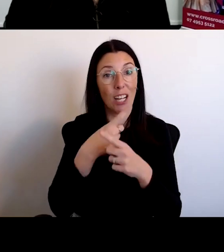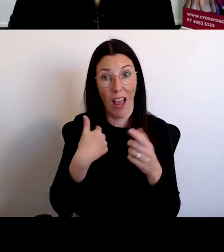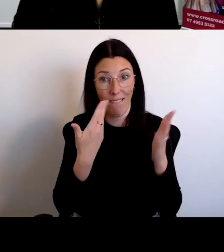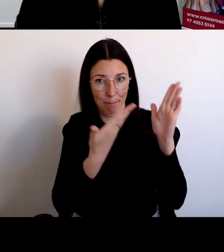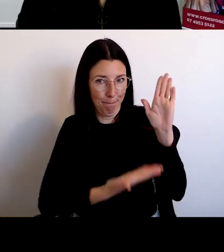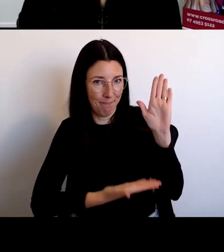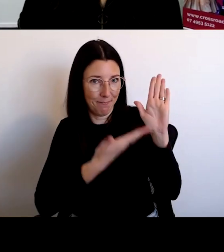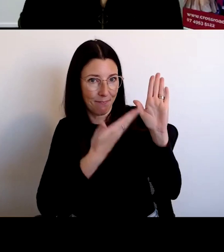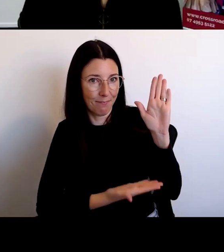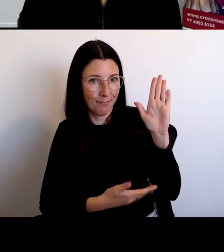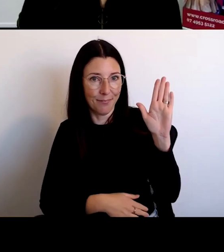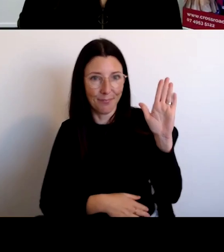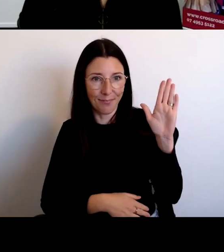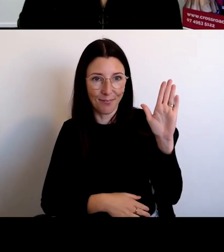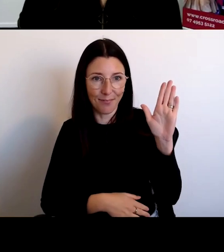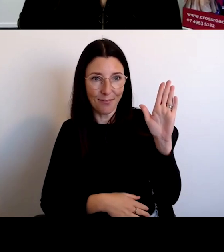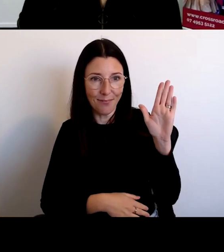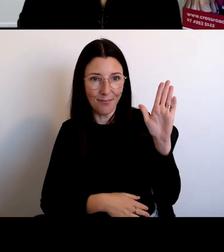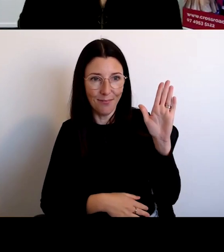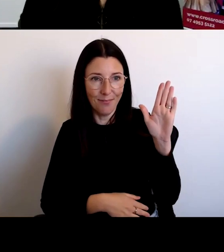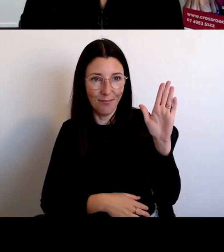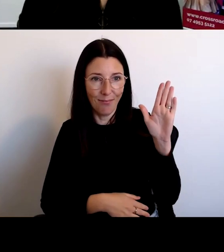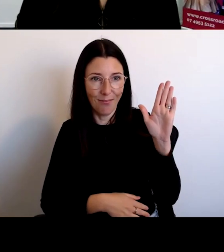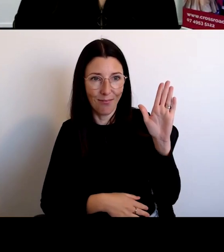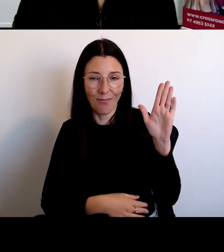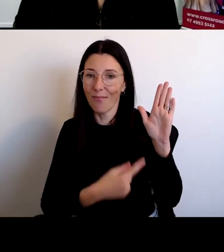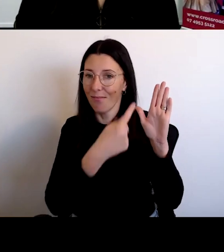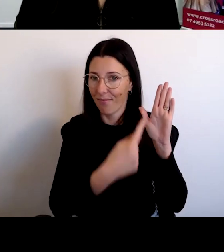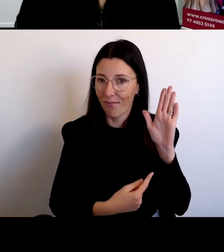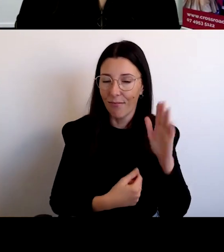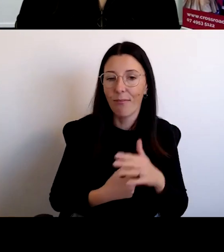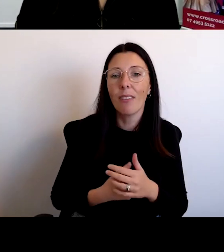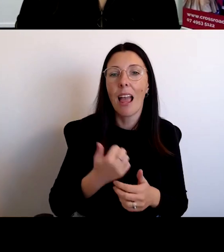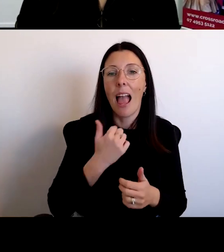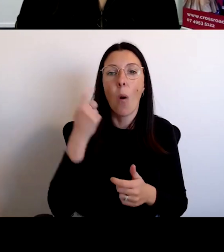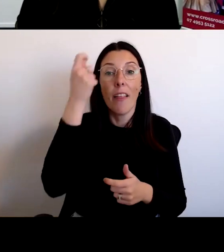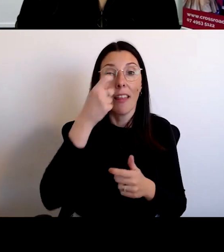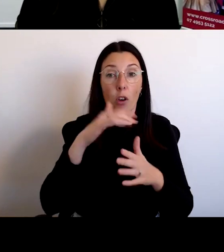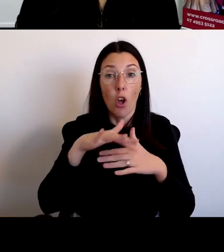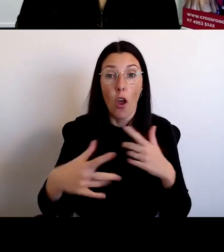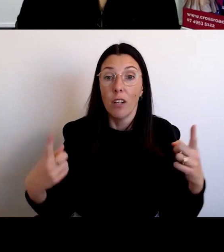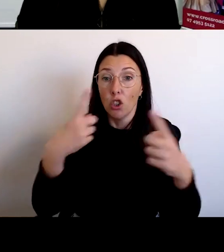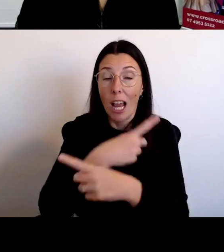it. It's a bold articulation of our theory of change, of the company's future.